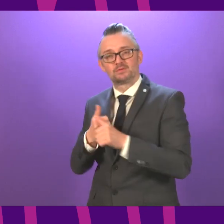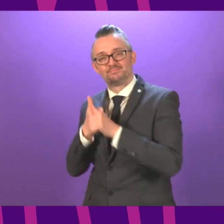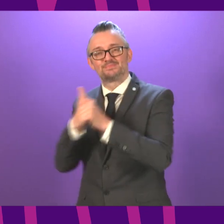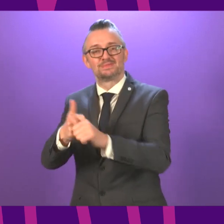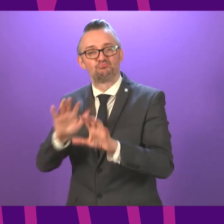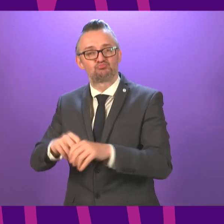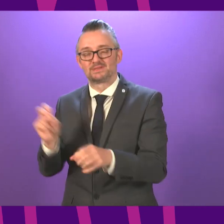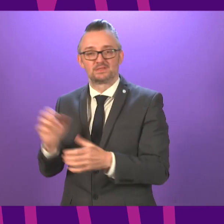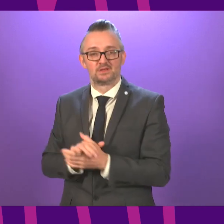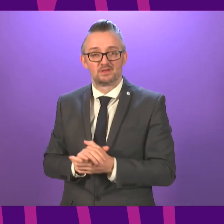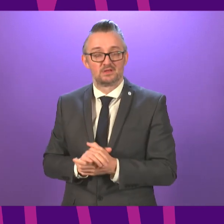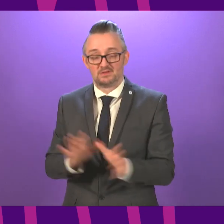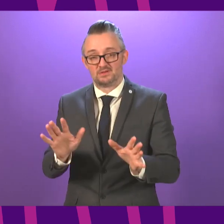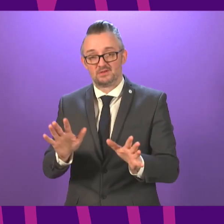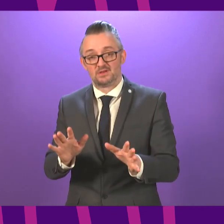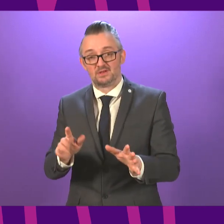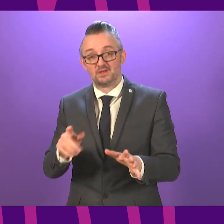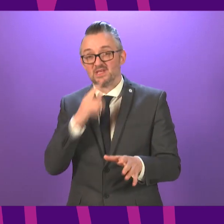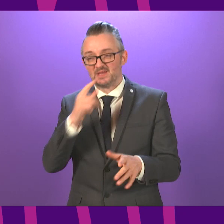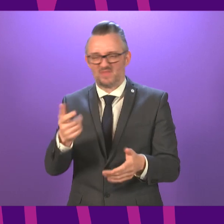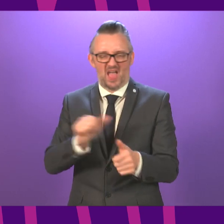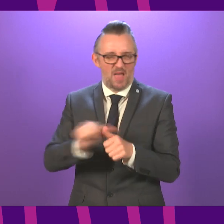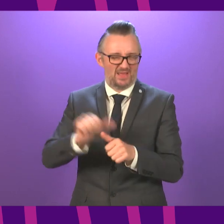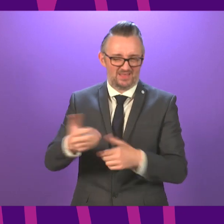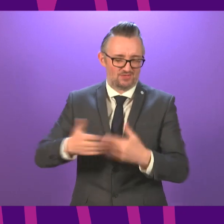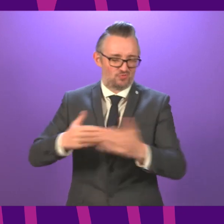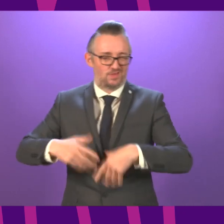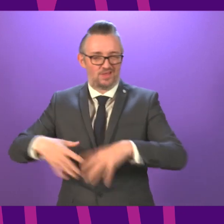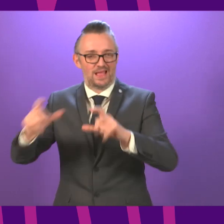had better just do it to get it over and done with. We have heard that argument too often.